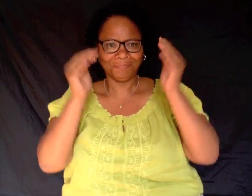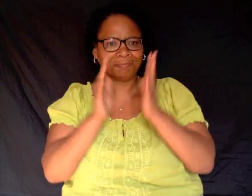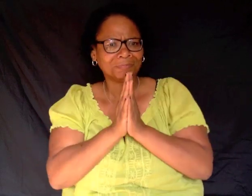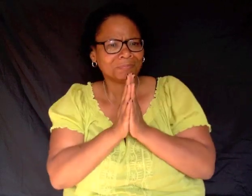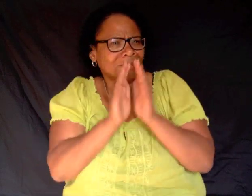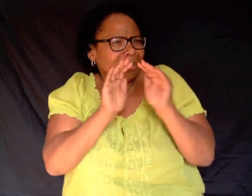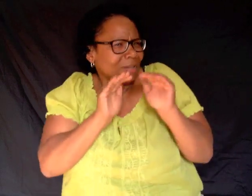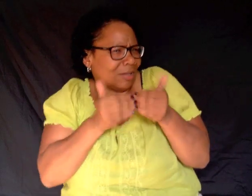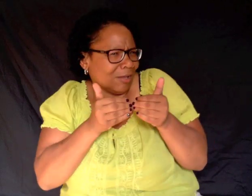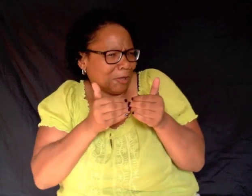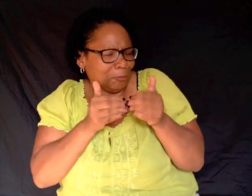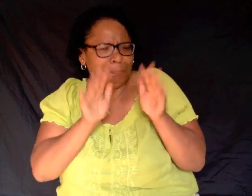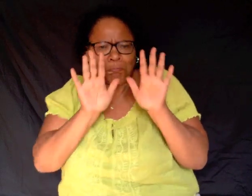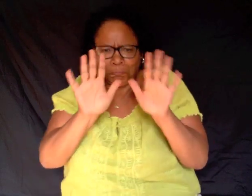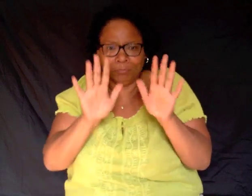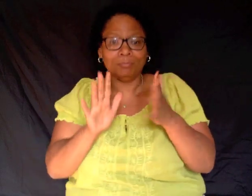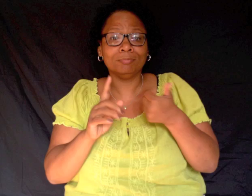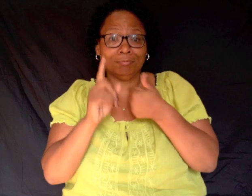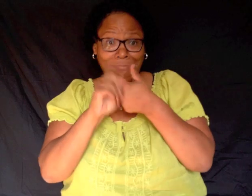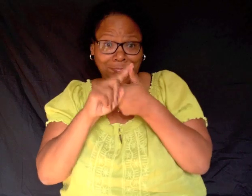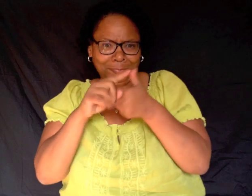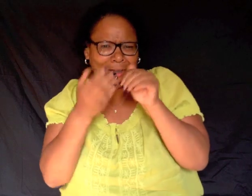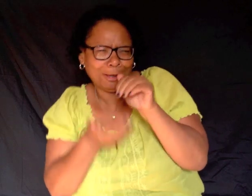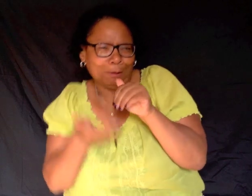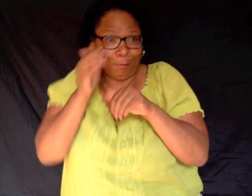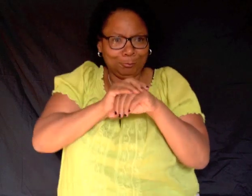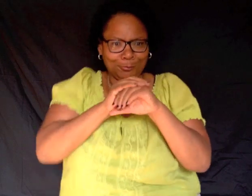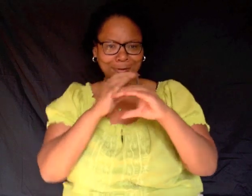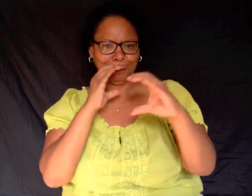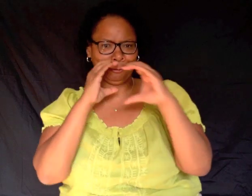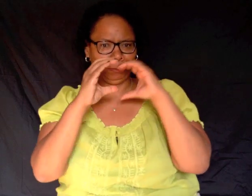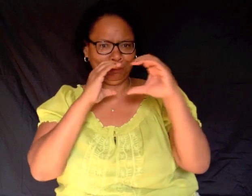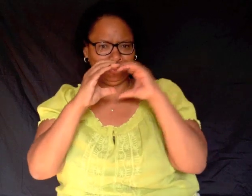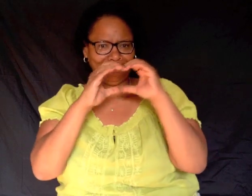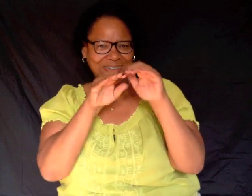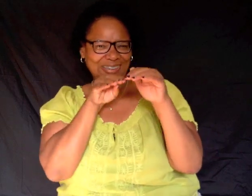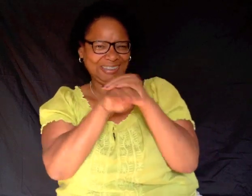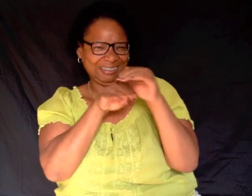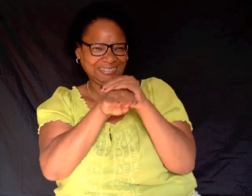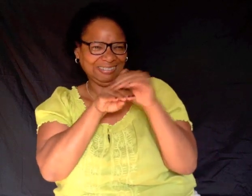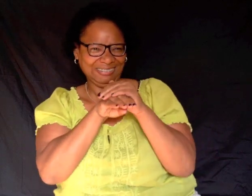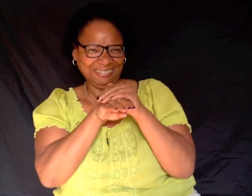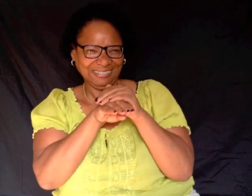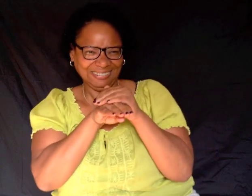How will we do this? By increasing communication access,